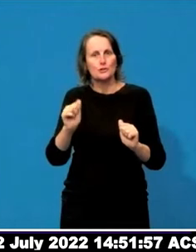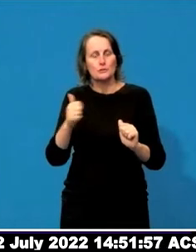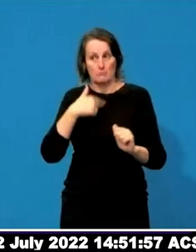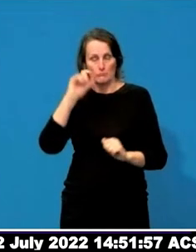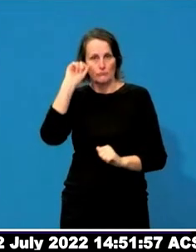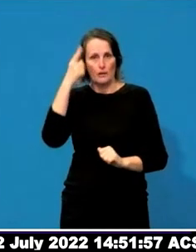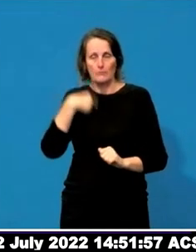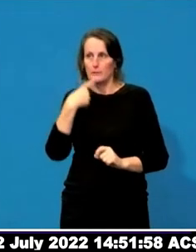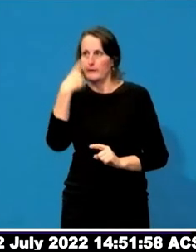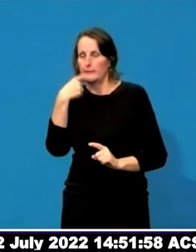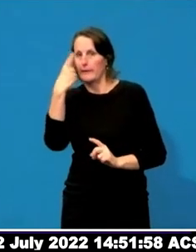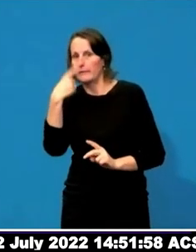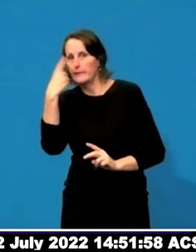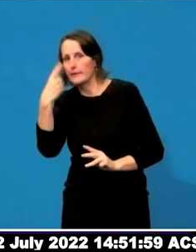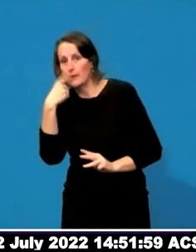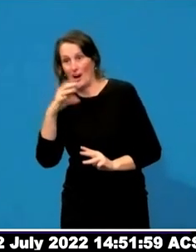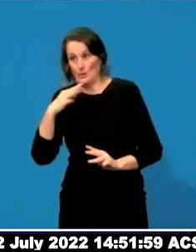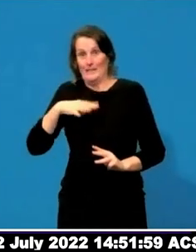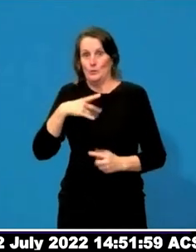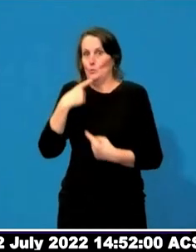and I didn't need to do that anymore.